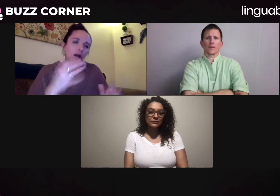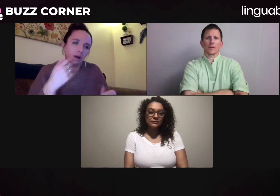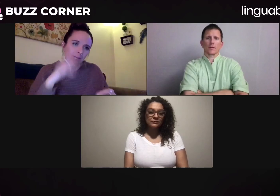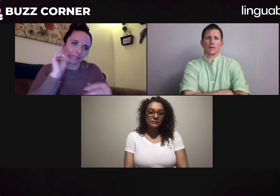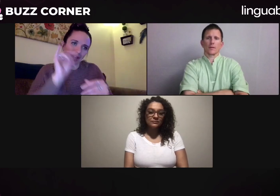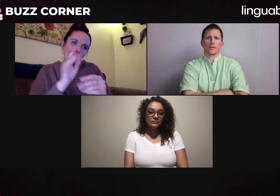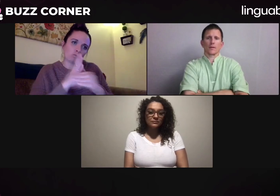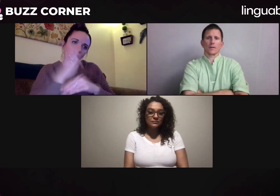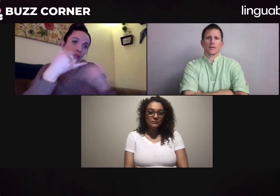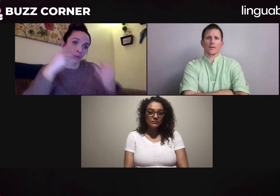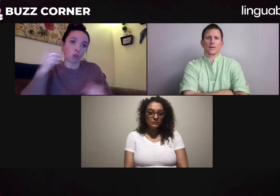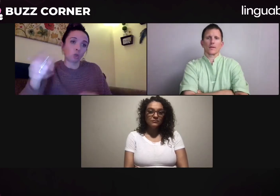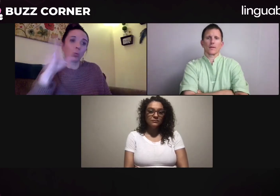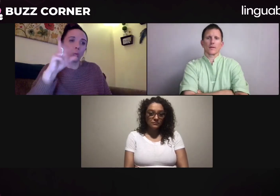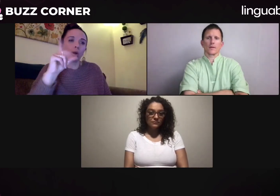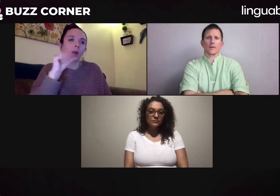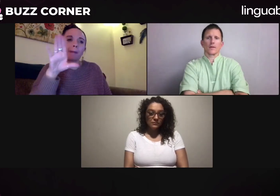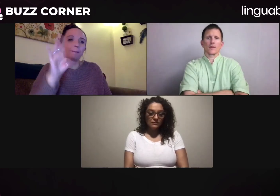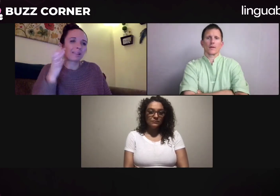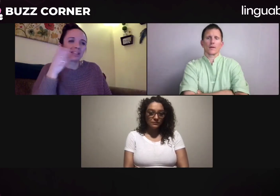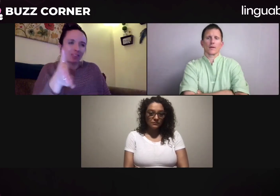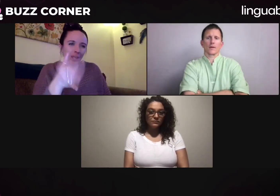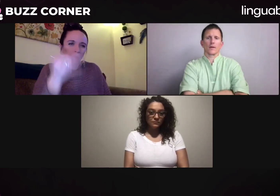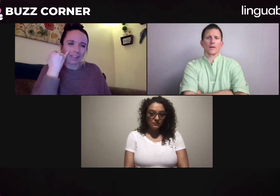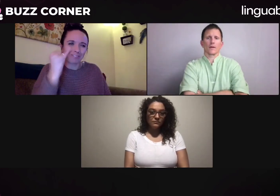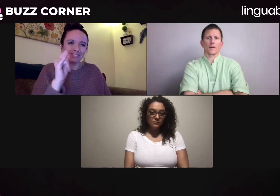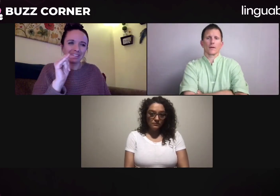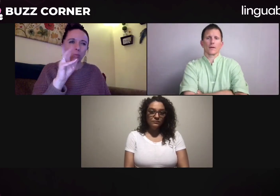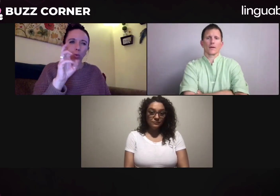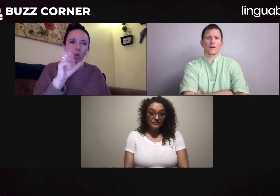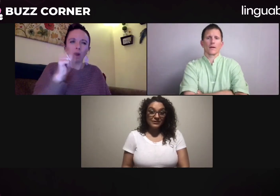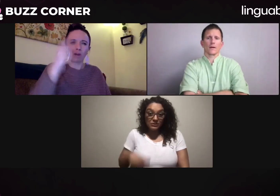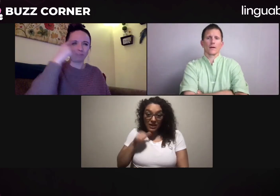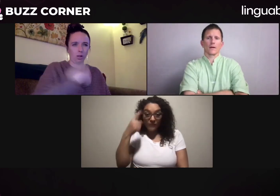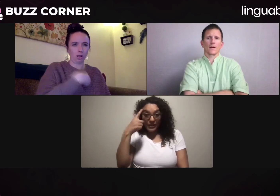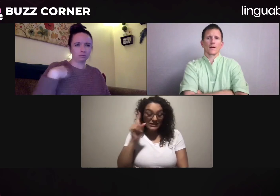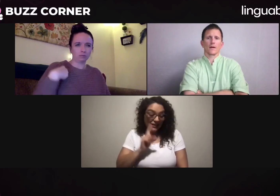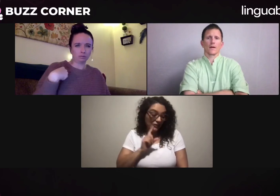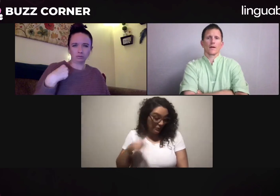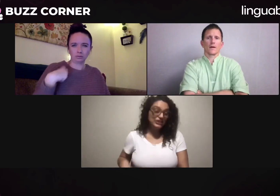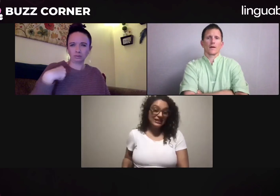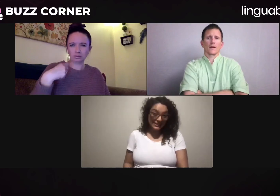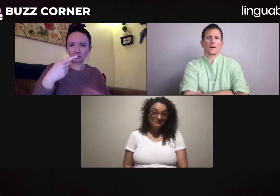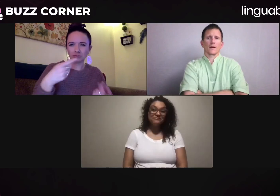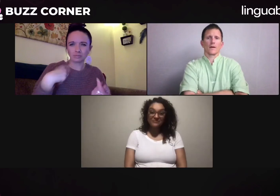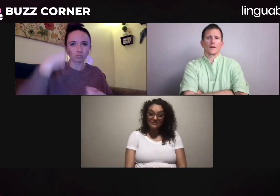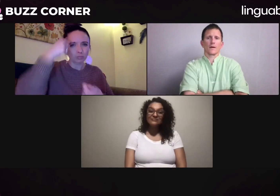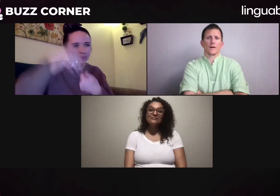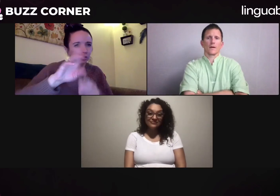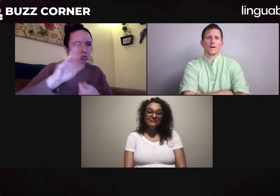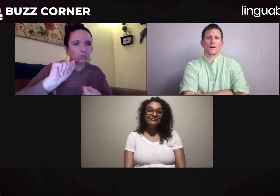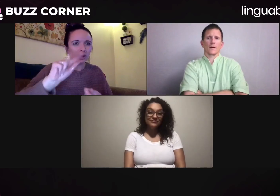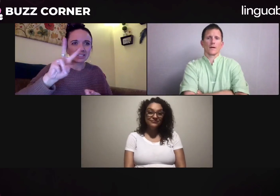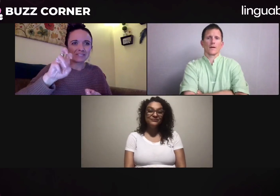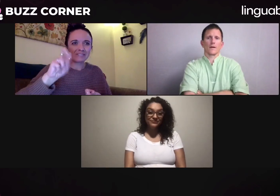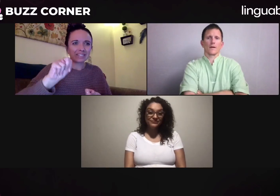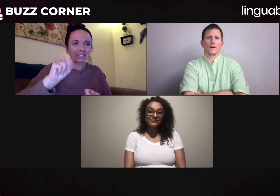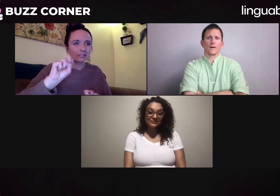And you know, you wouldn't be there if it wasn't for Deaf folks. Right. Like Raven Sutton.